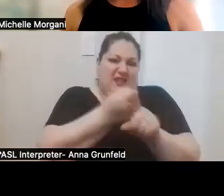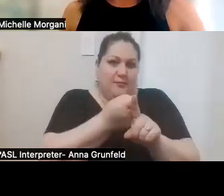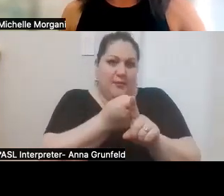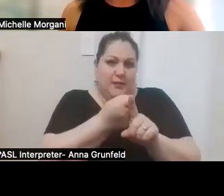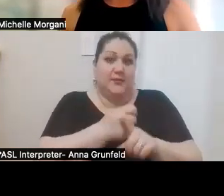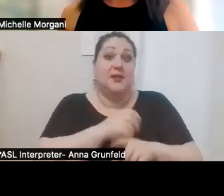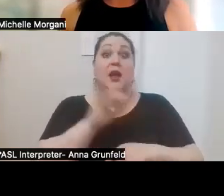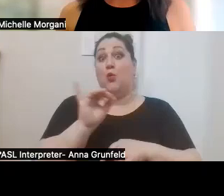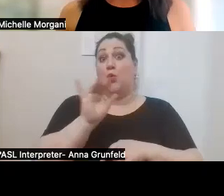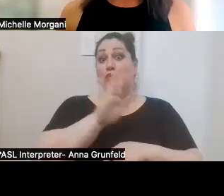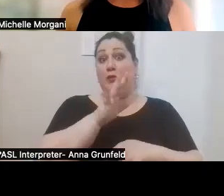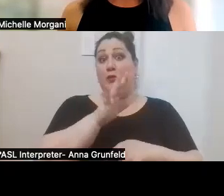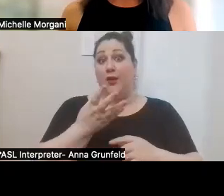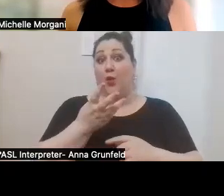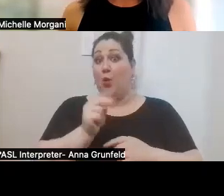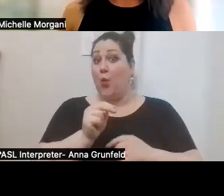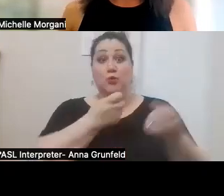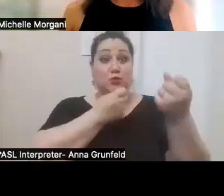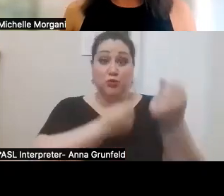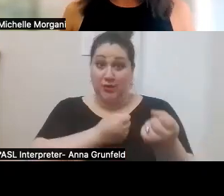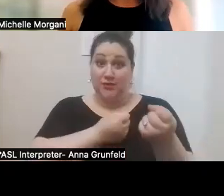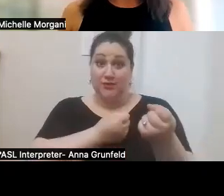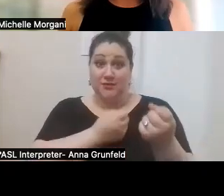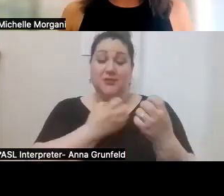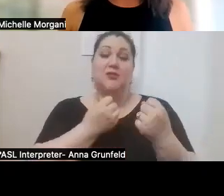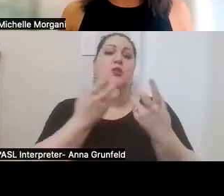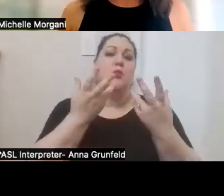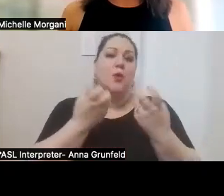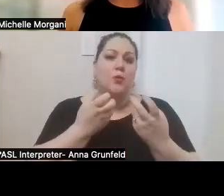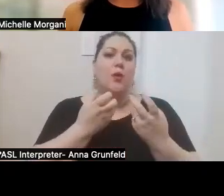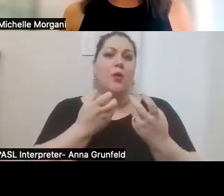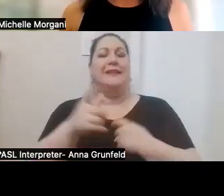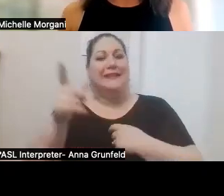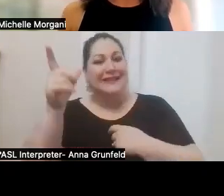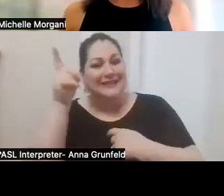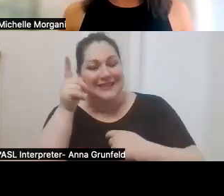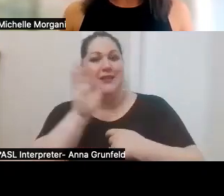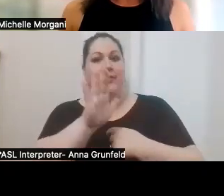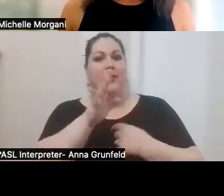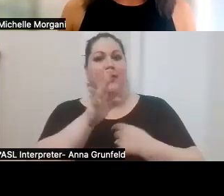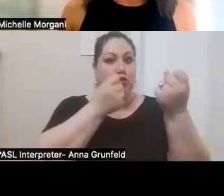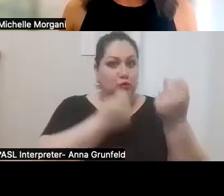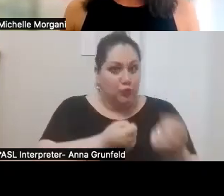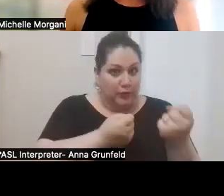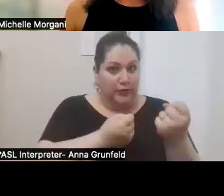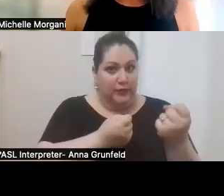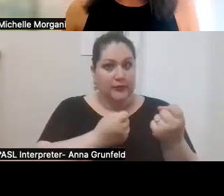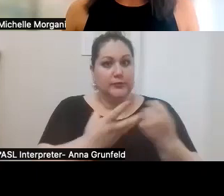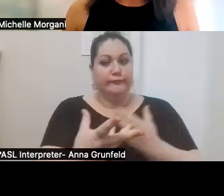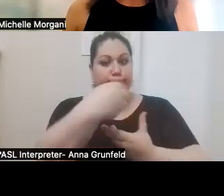So, we really want to ensure that we are we are drawing home on a student's strengths as well as part of this process.